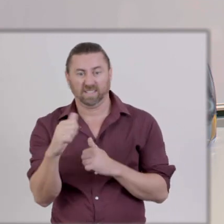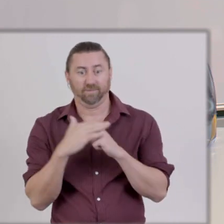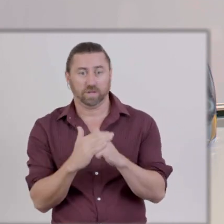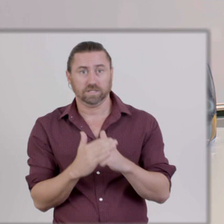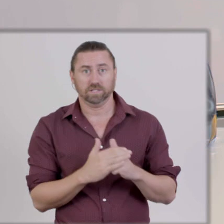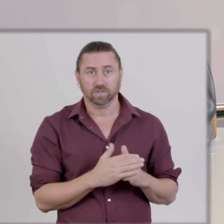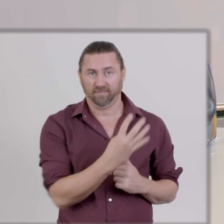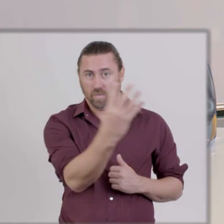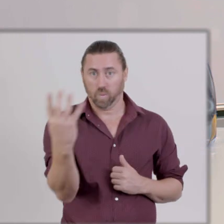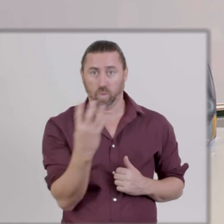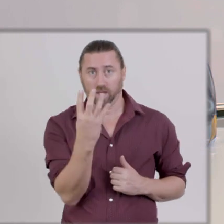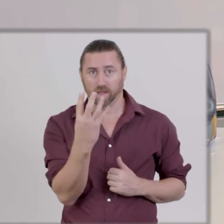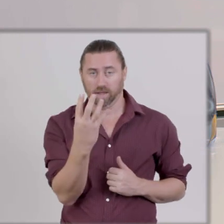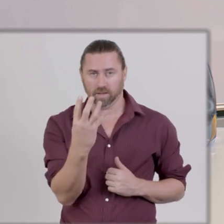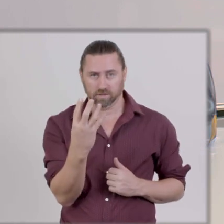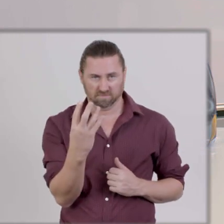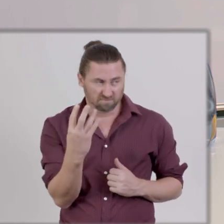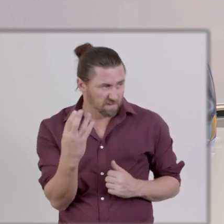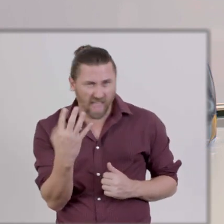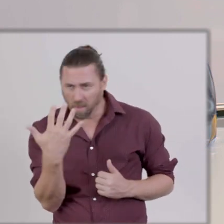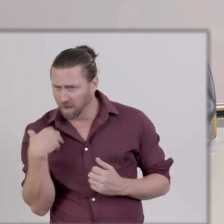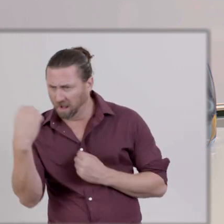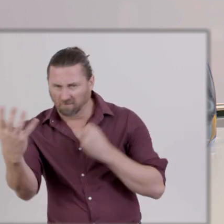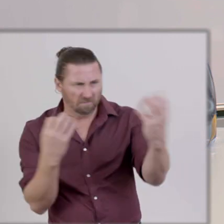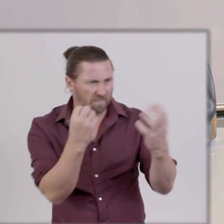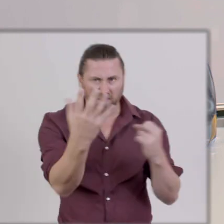How many cards did each friend receive?